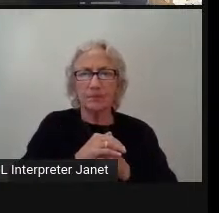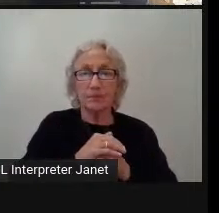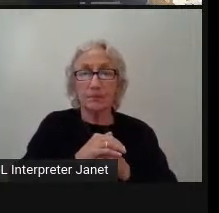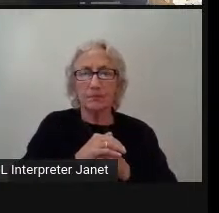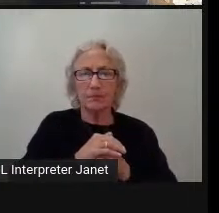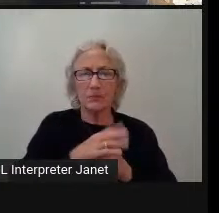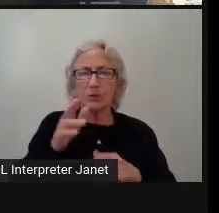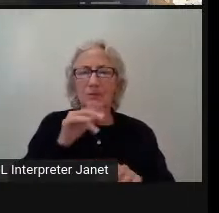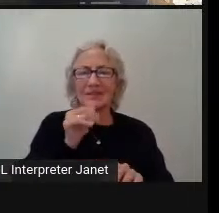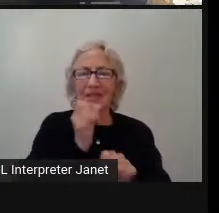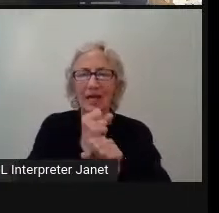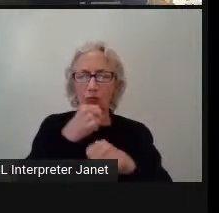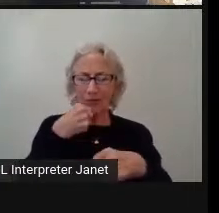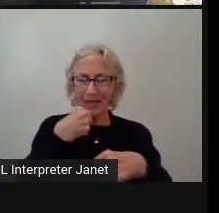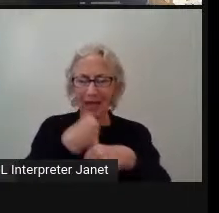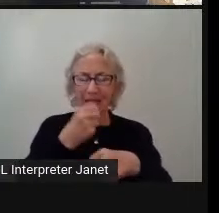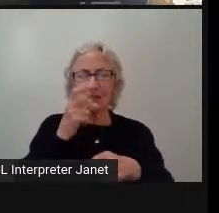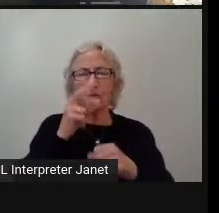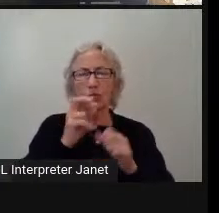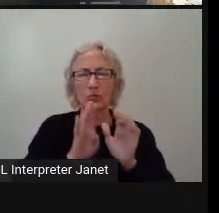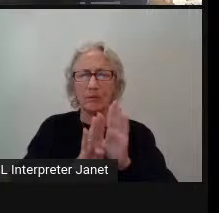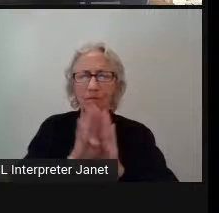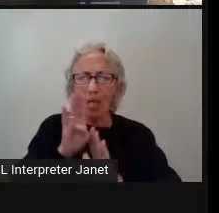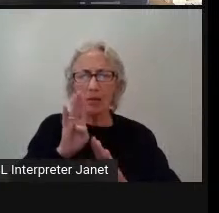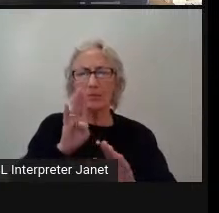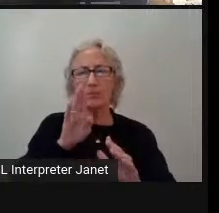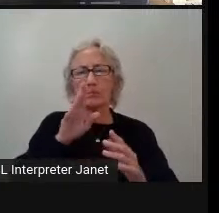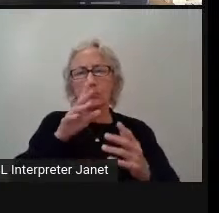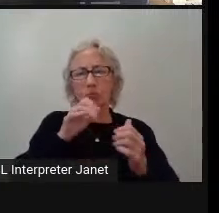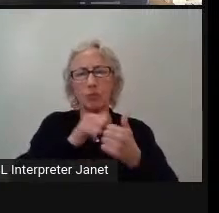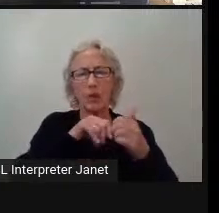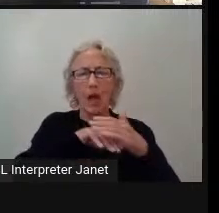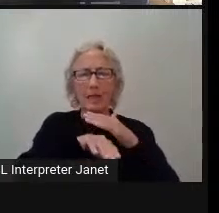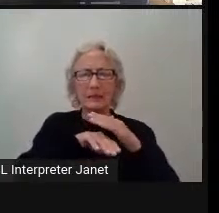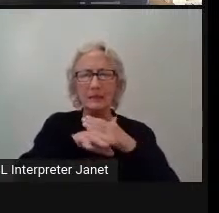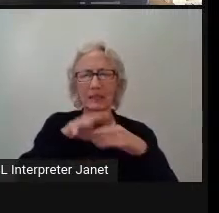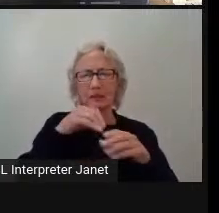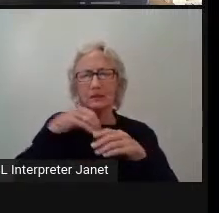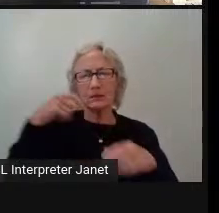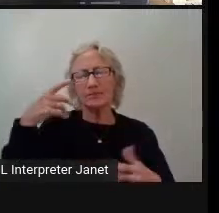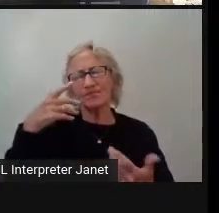two themes for the administrator and one was not created or